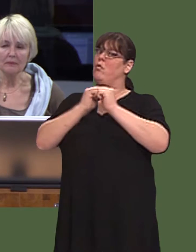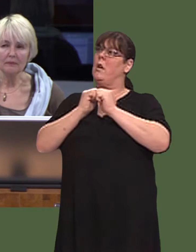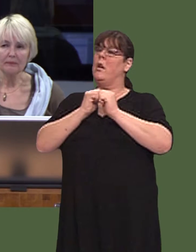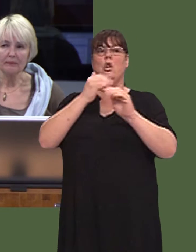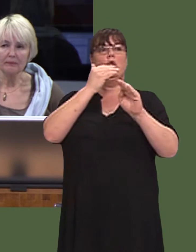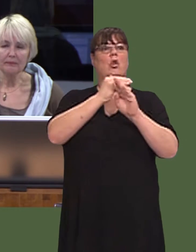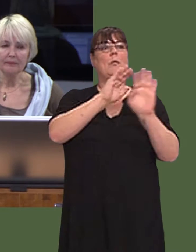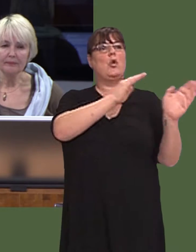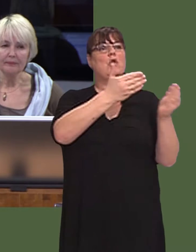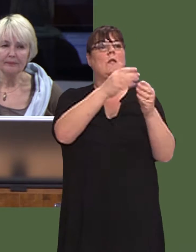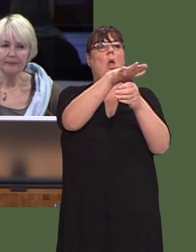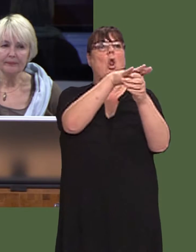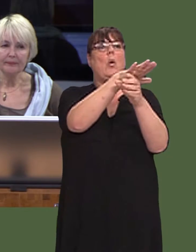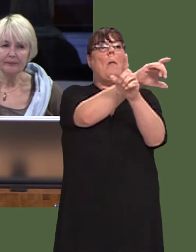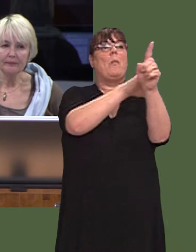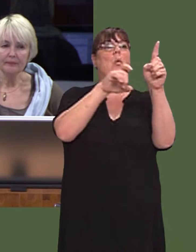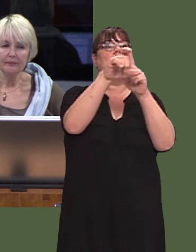being moved out of communities to a smaller number of locations?